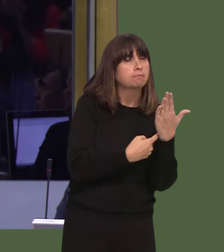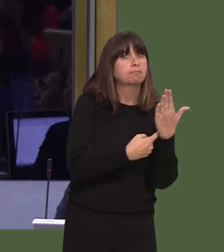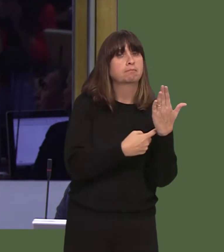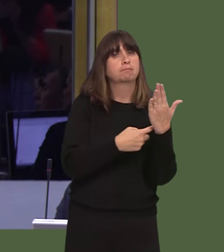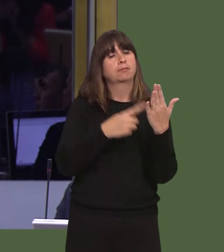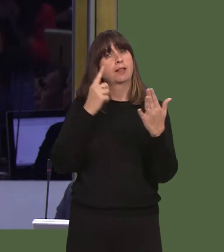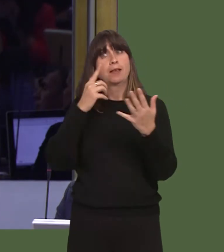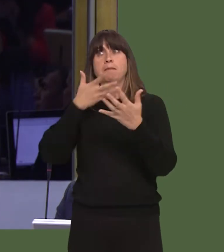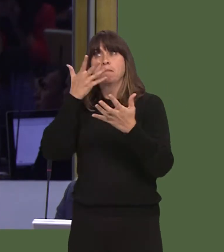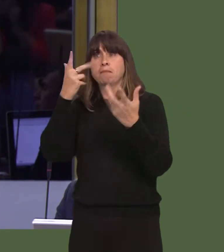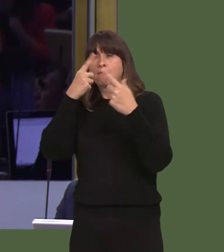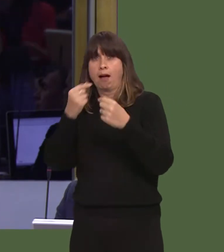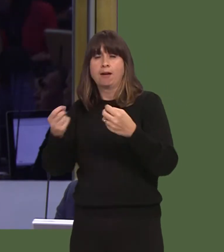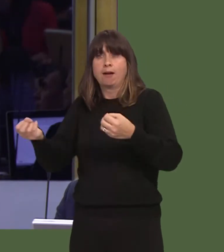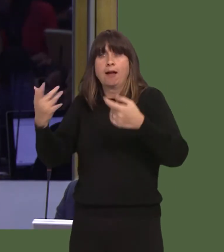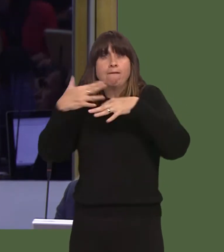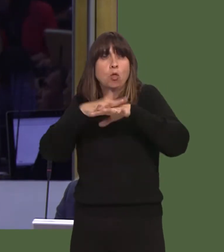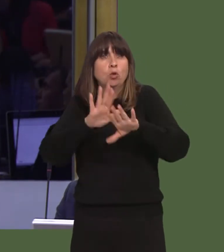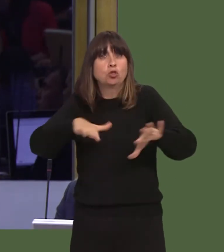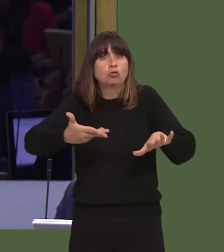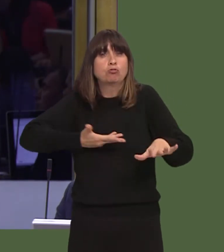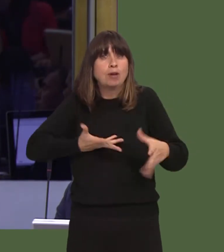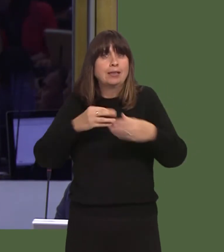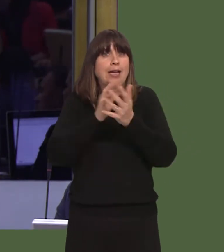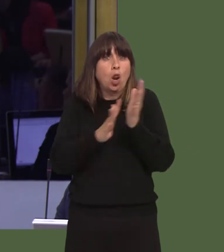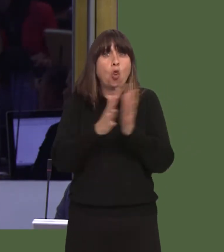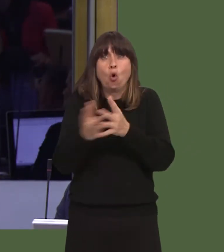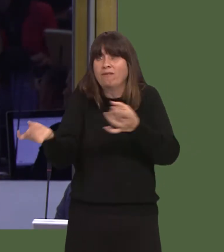the opportunity to influence how children's rights are embedded in legislation and through